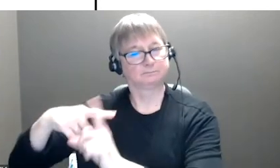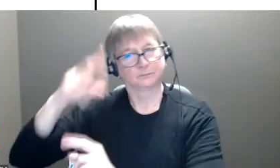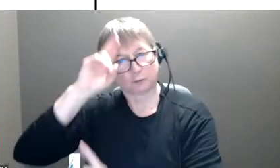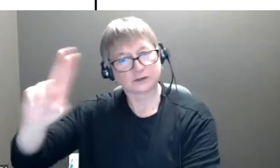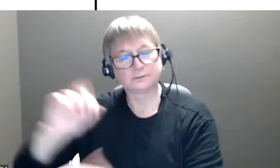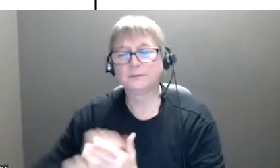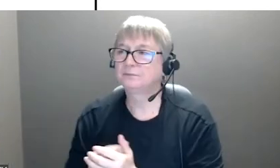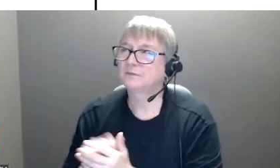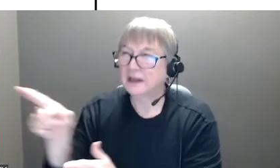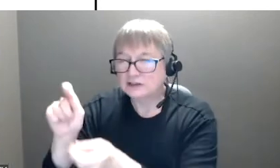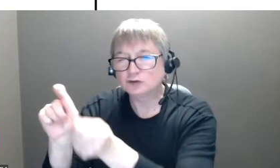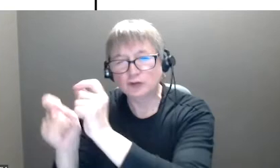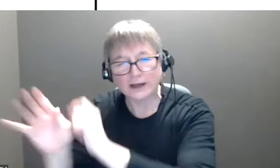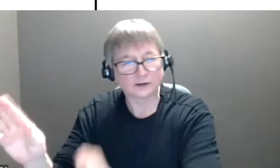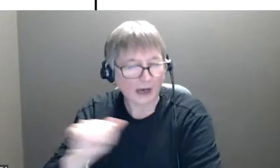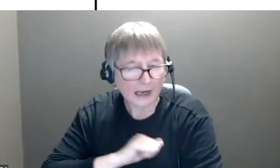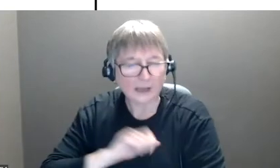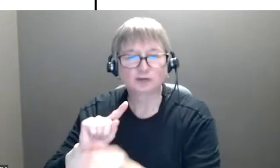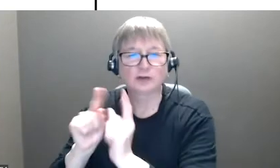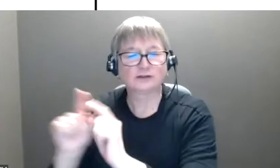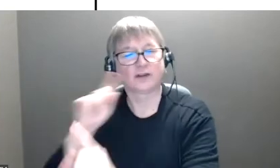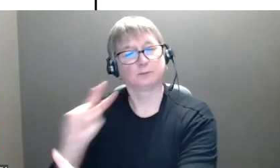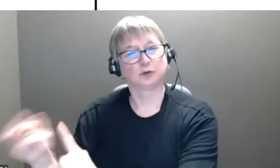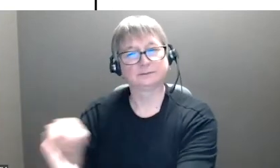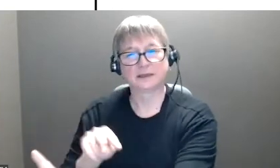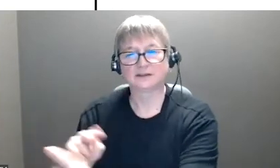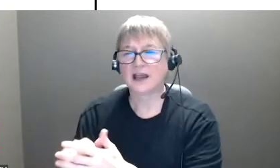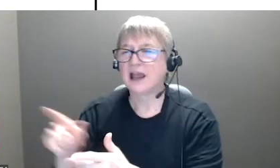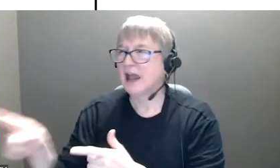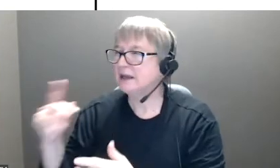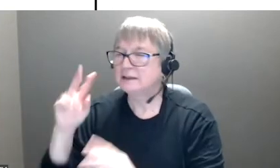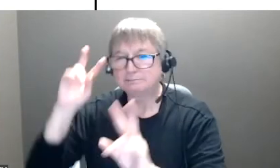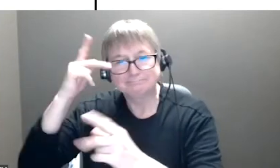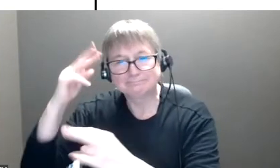and enhanced employer support, which provides direct support to employers, so, for example,